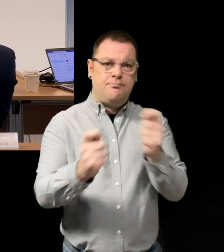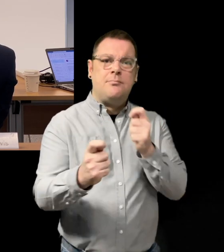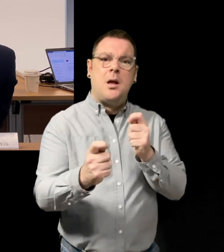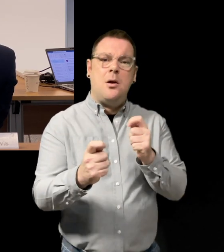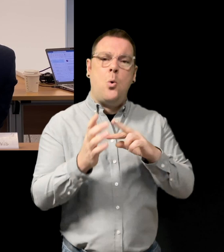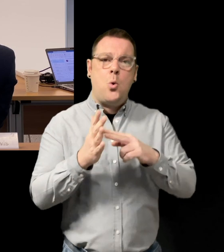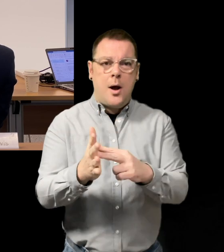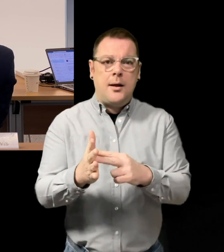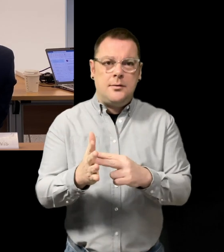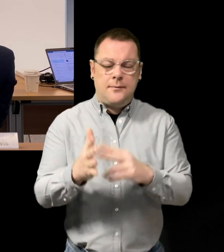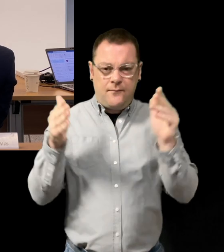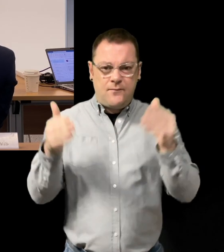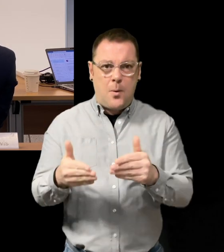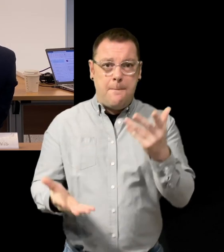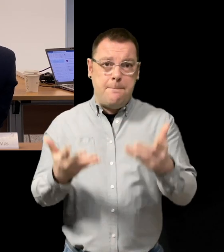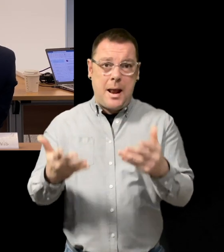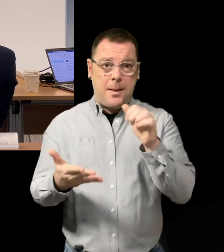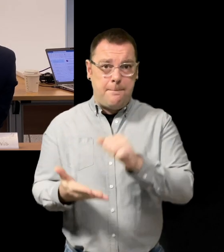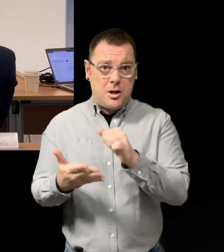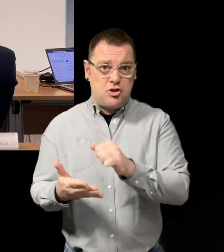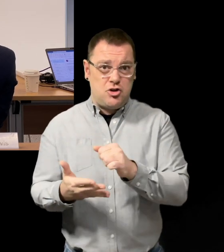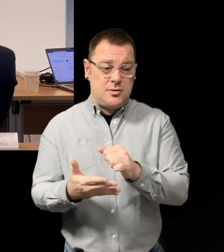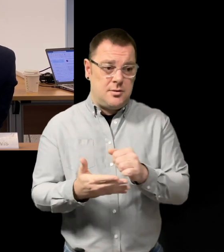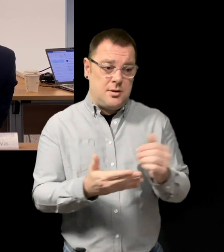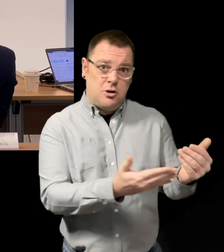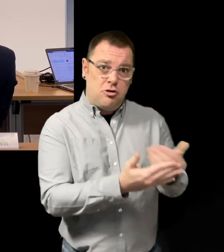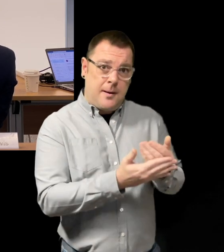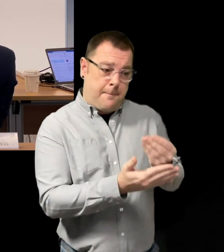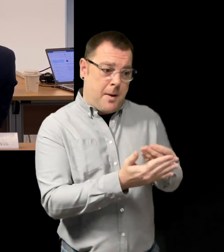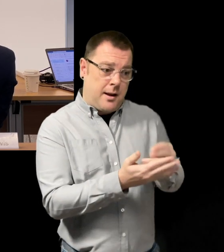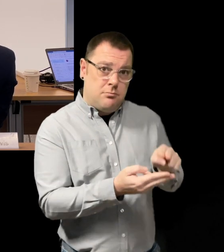We focused on setting balanced budgets, increasing reserves to a safer level,